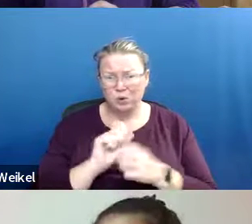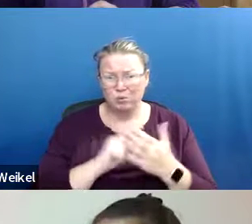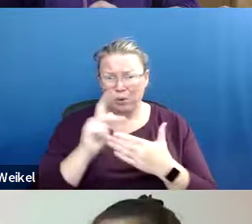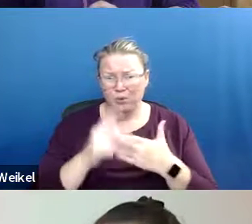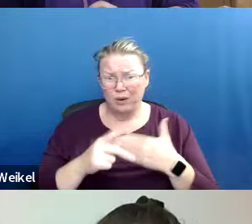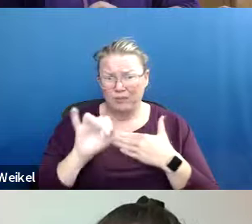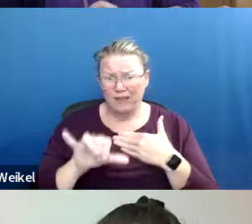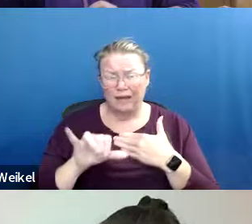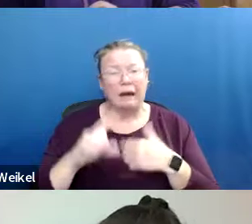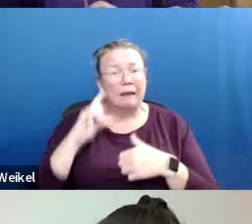Harm (He/Him): I believe so.